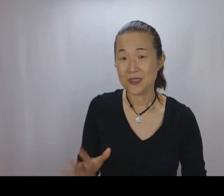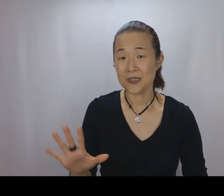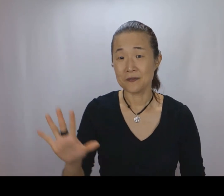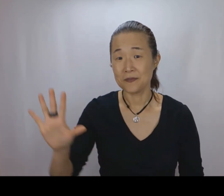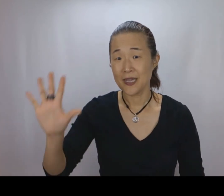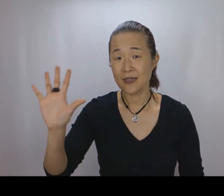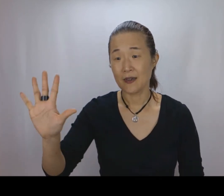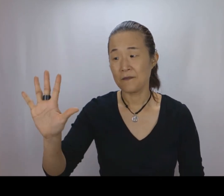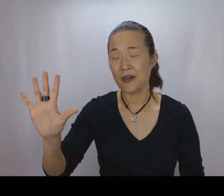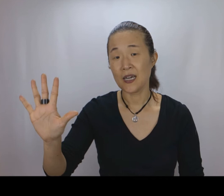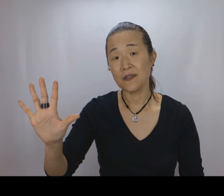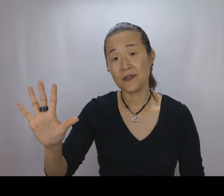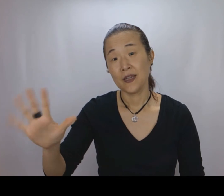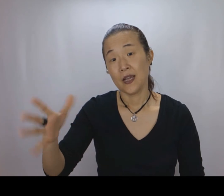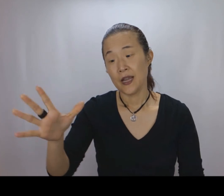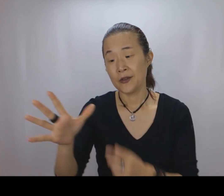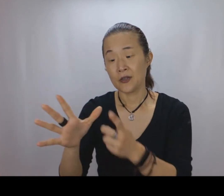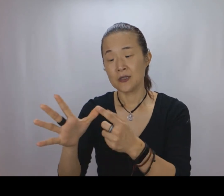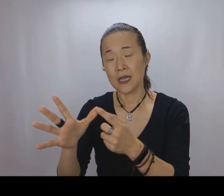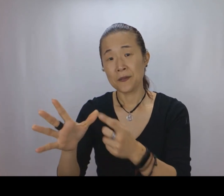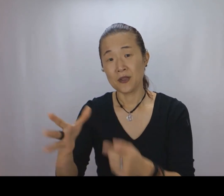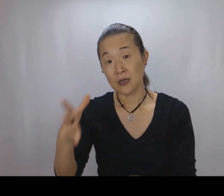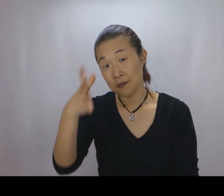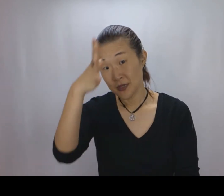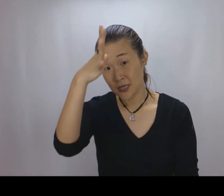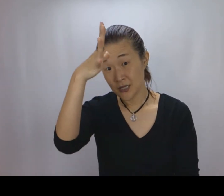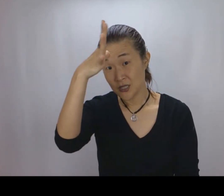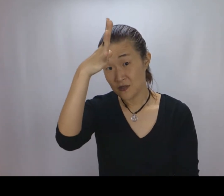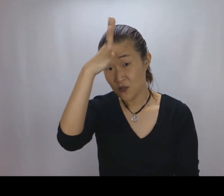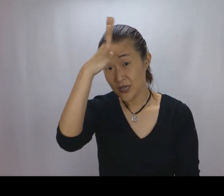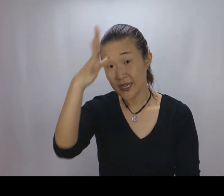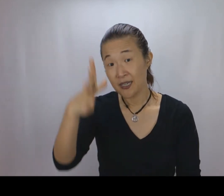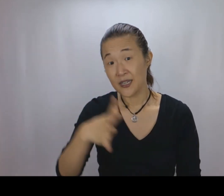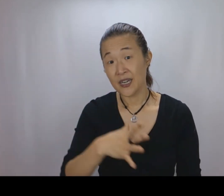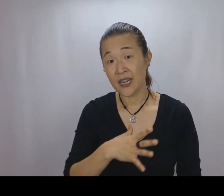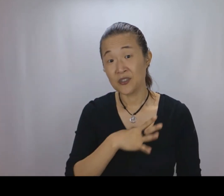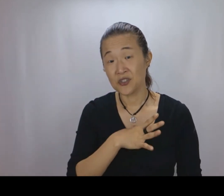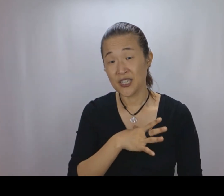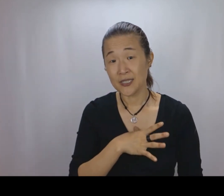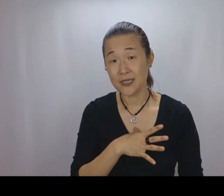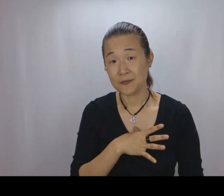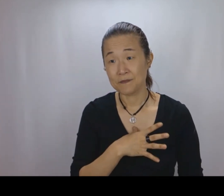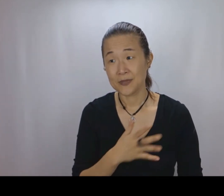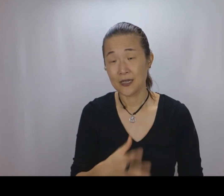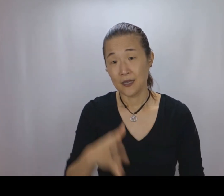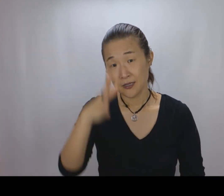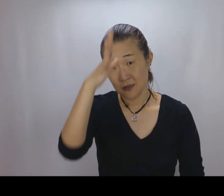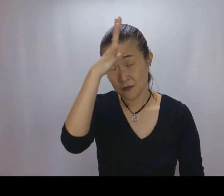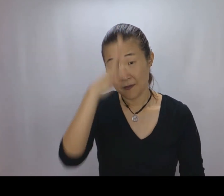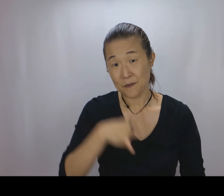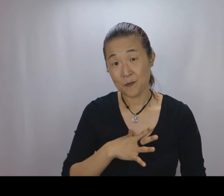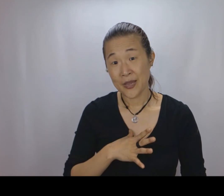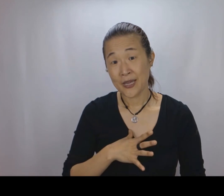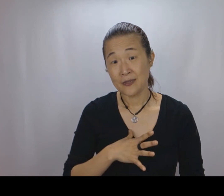So take a 5 and you can tap your thumb against your forehead and your chest, so man.